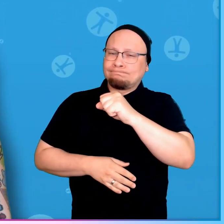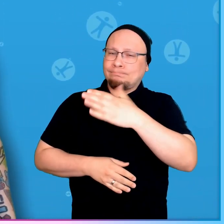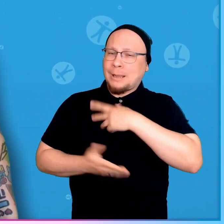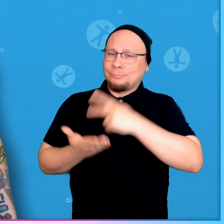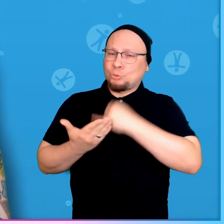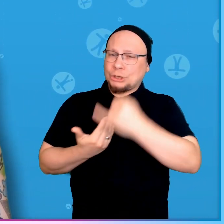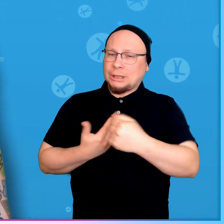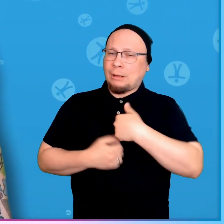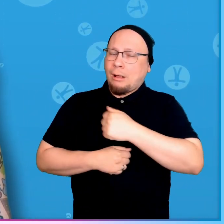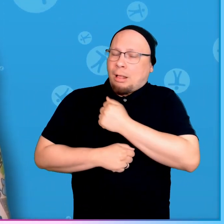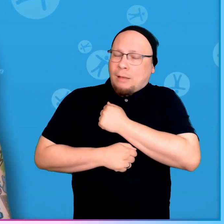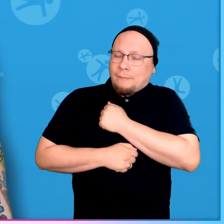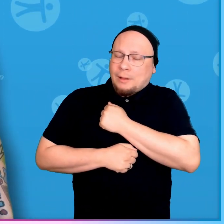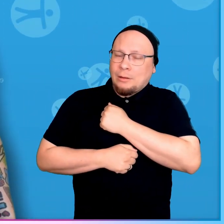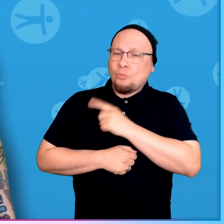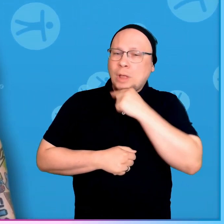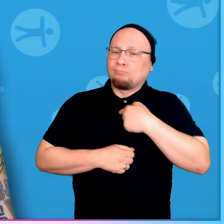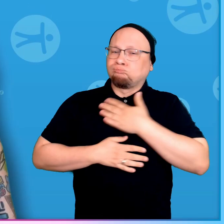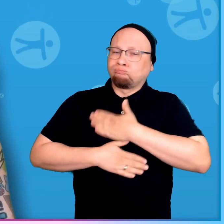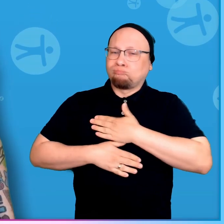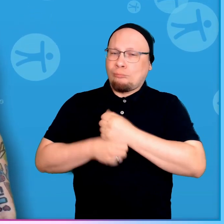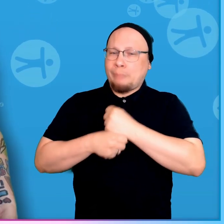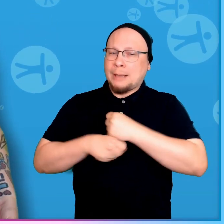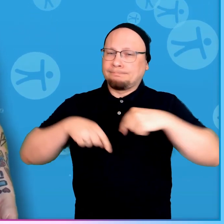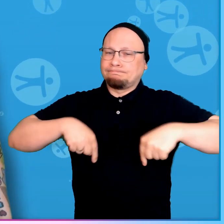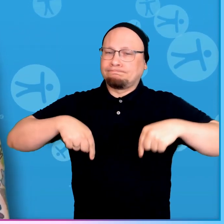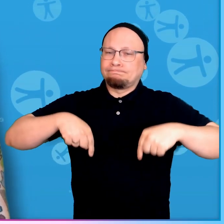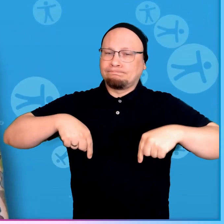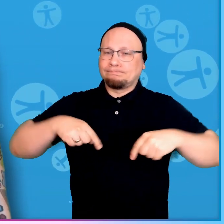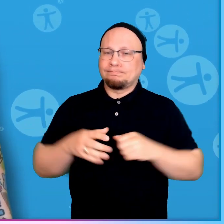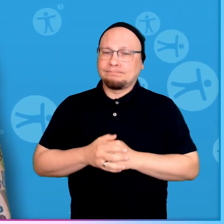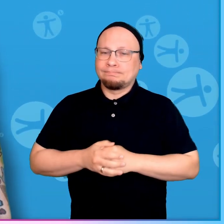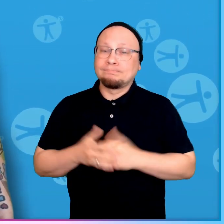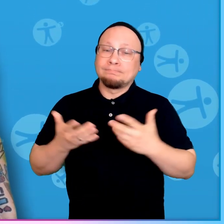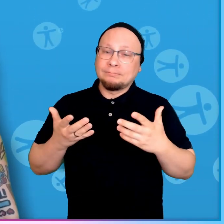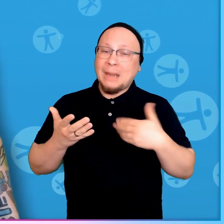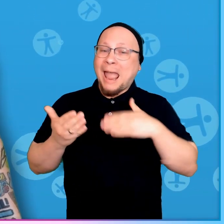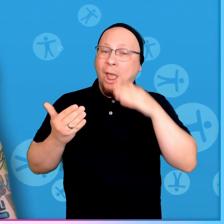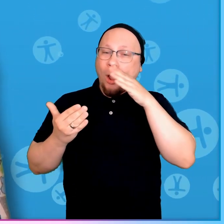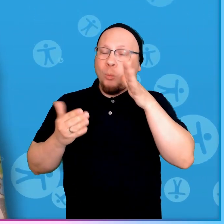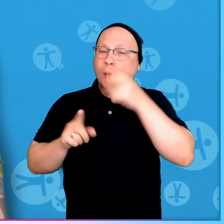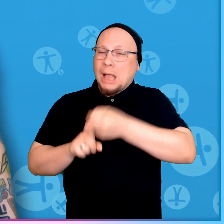I find a lot of joy in producing. As such, I’d like to try expanding it, just a little.